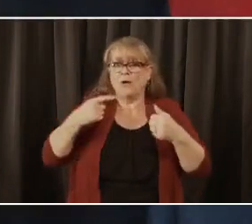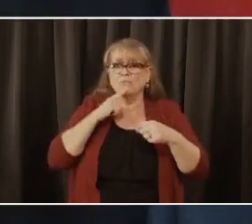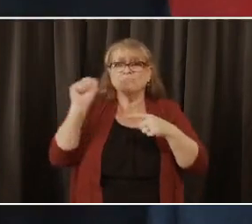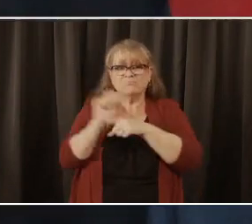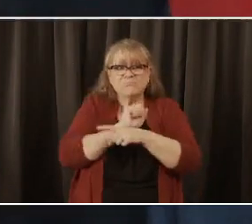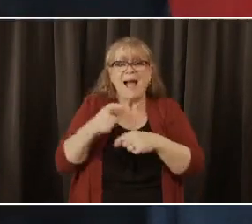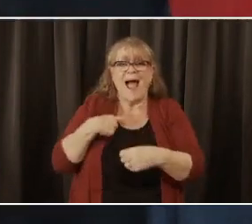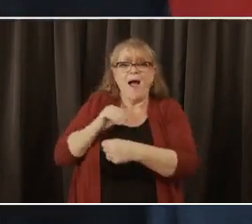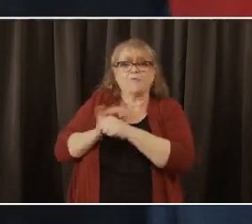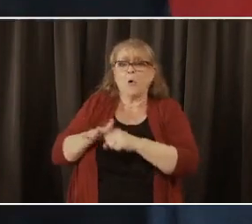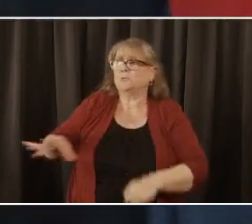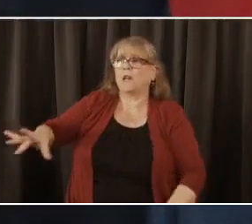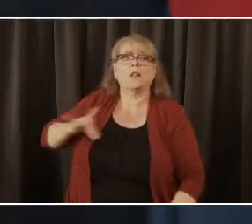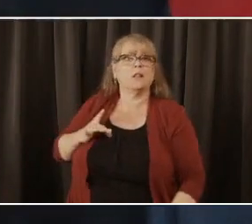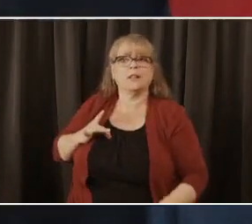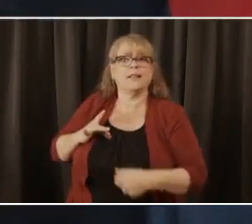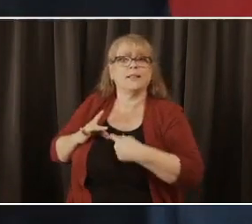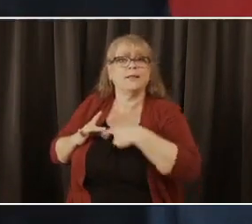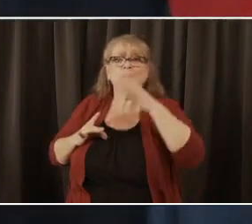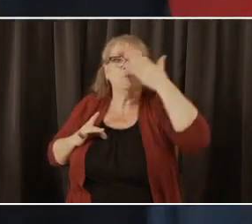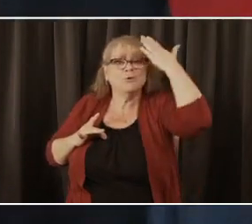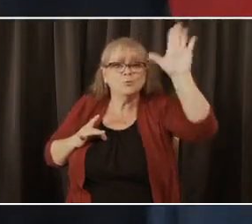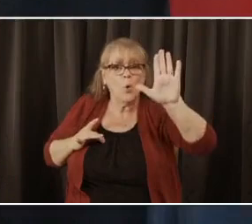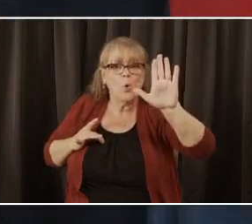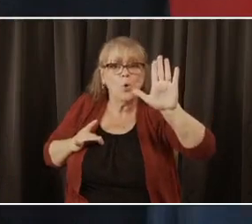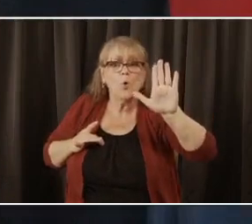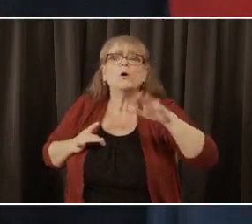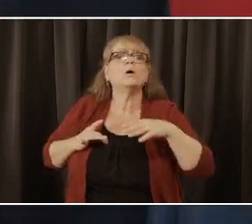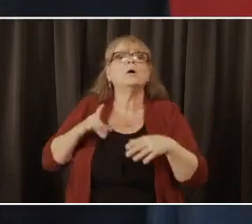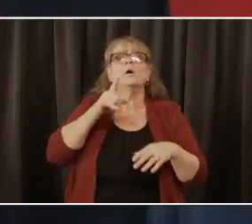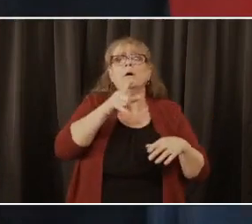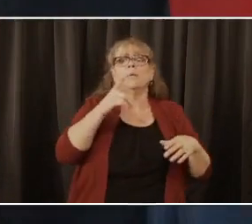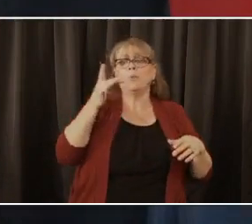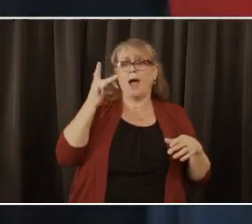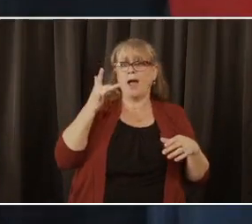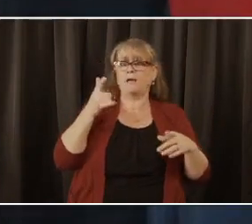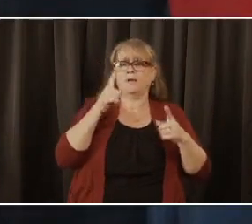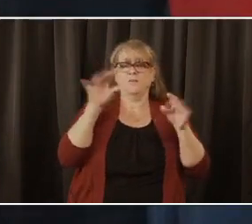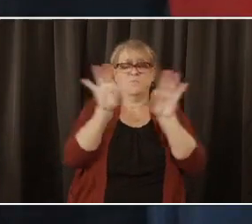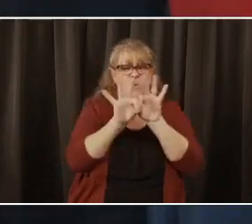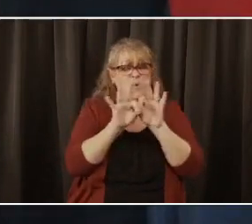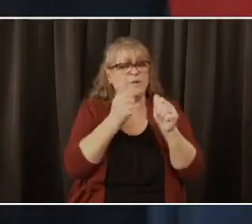gatherings because it can be somebody who unknowingly gives it to you. And it can be a